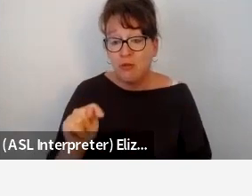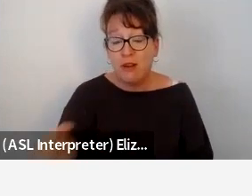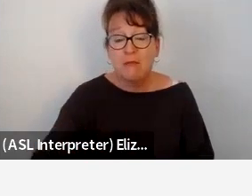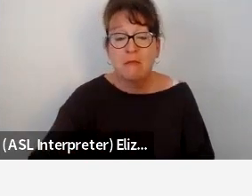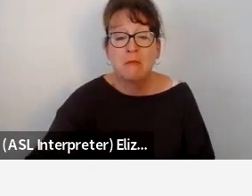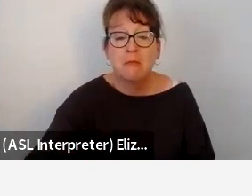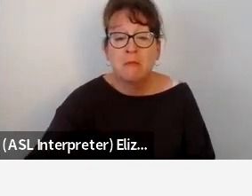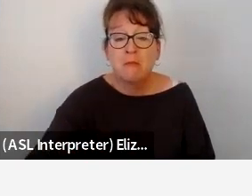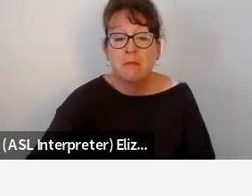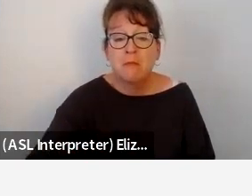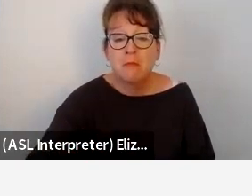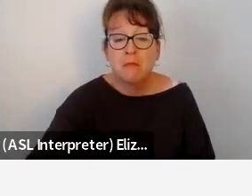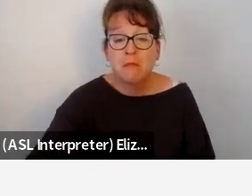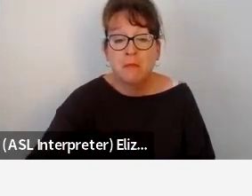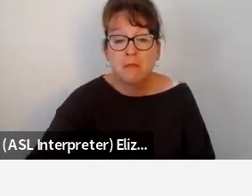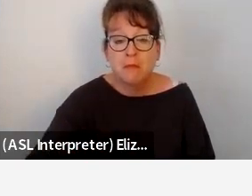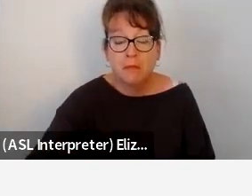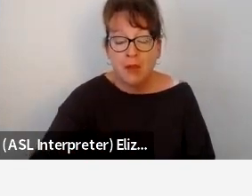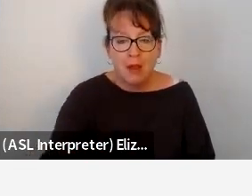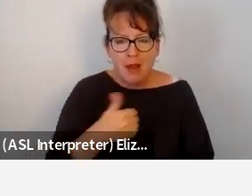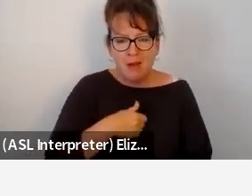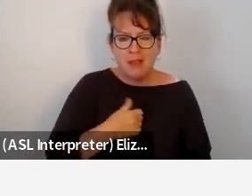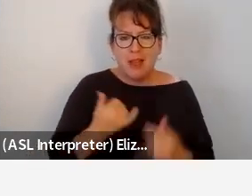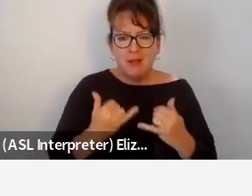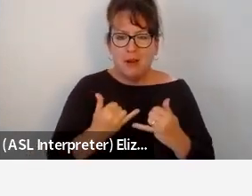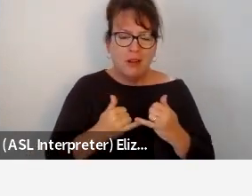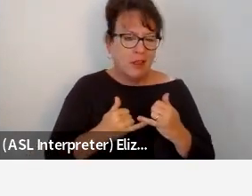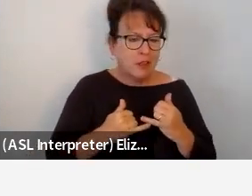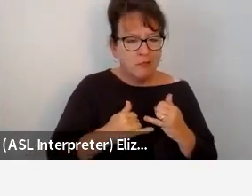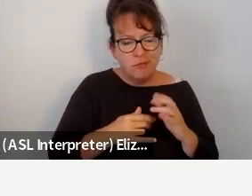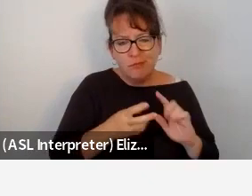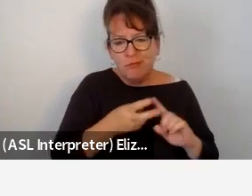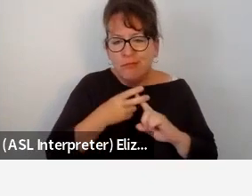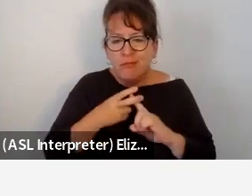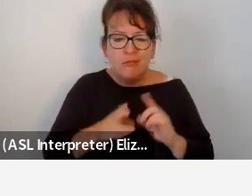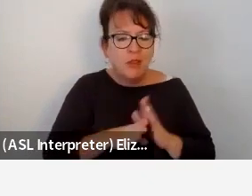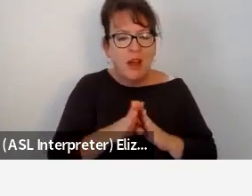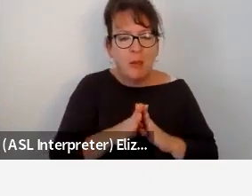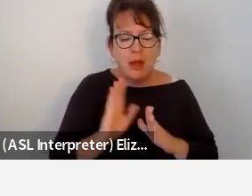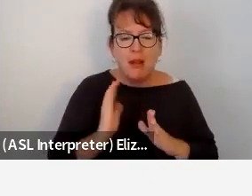it will not. They're distinct. So applicants can come and just apply for a planning grant,